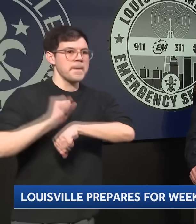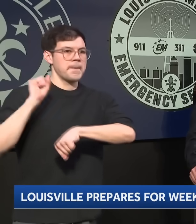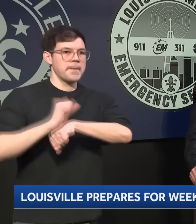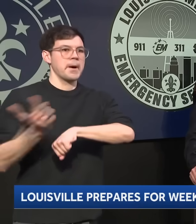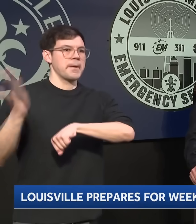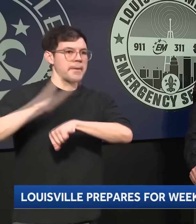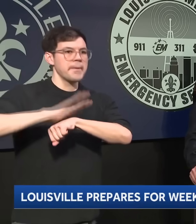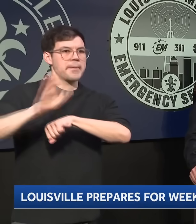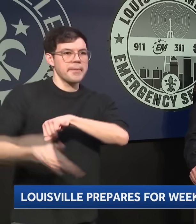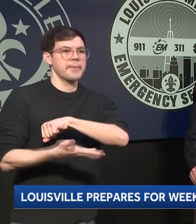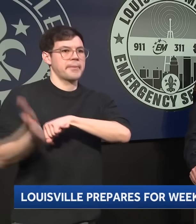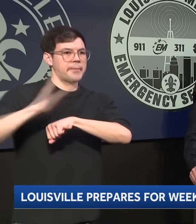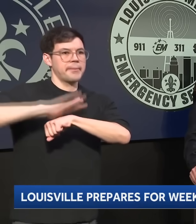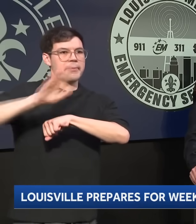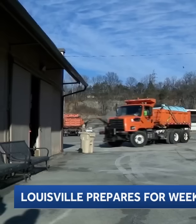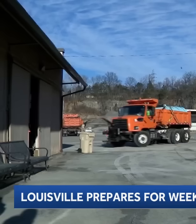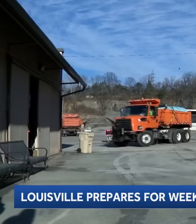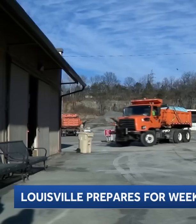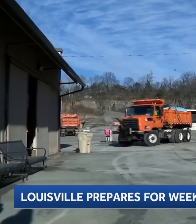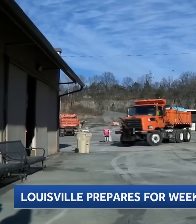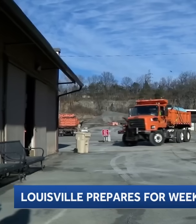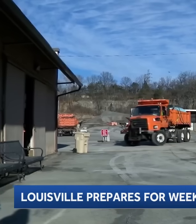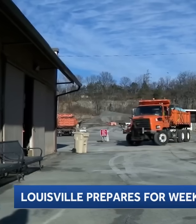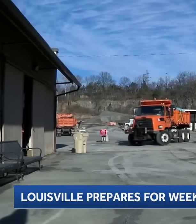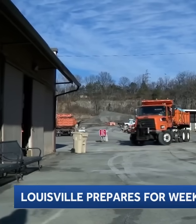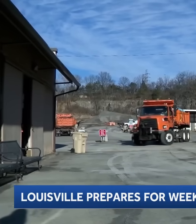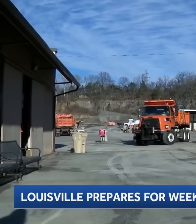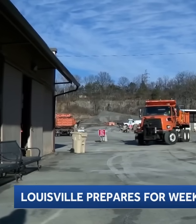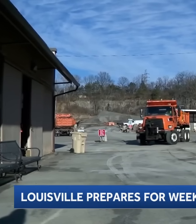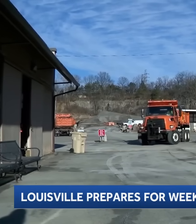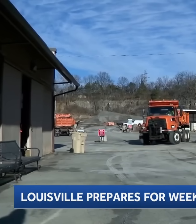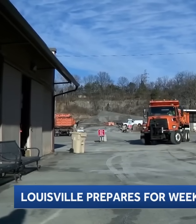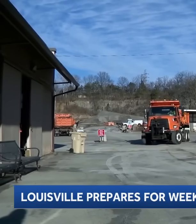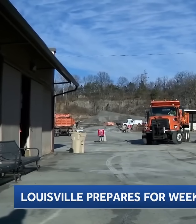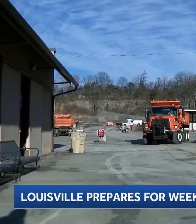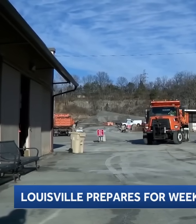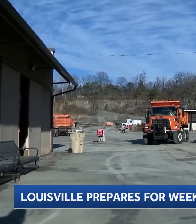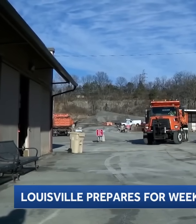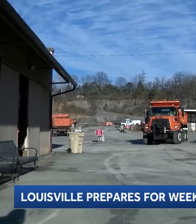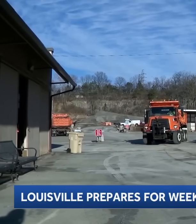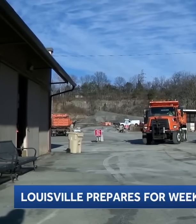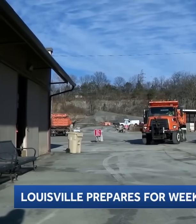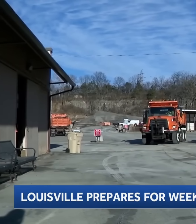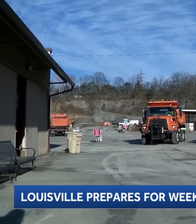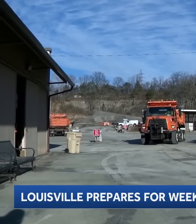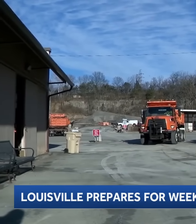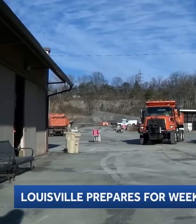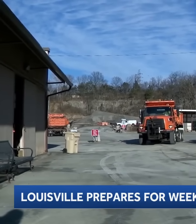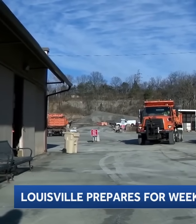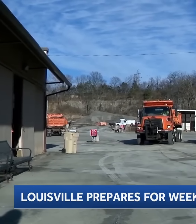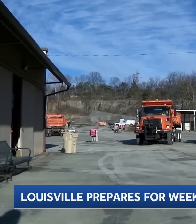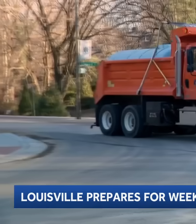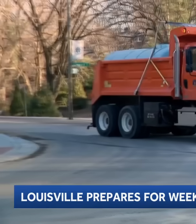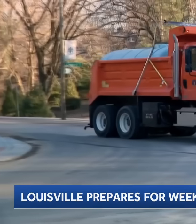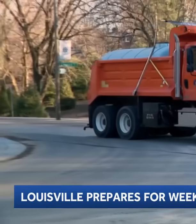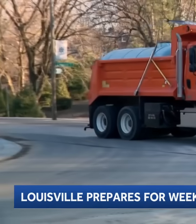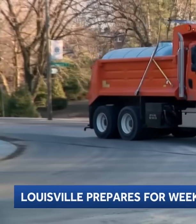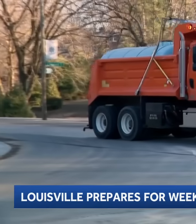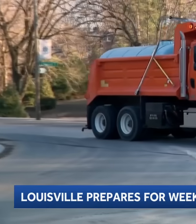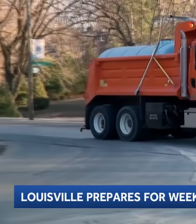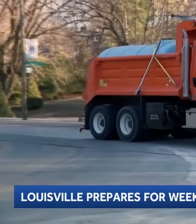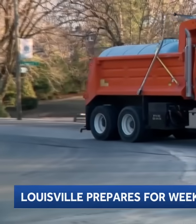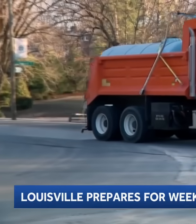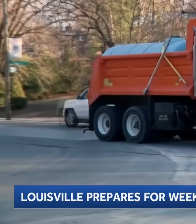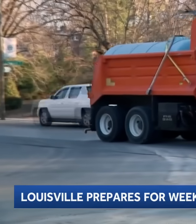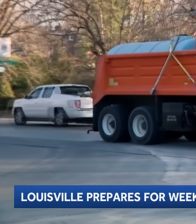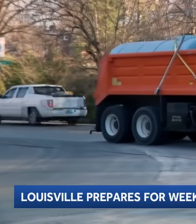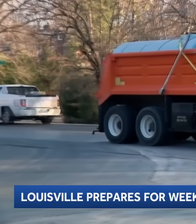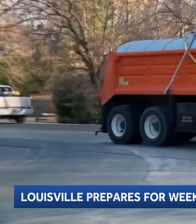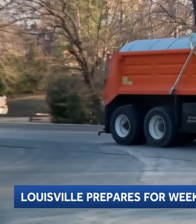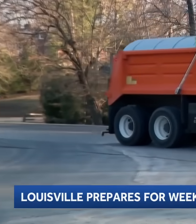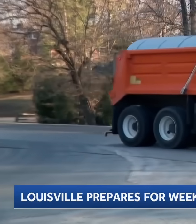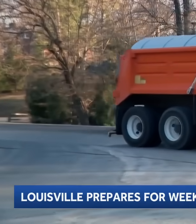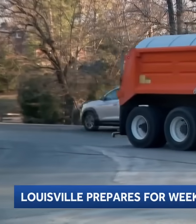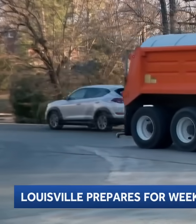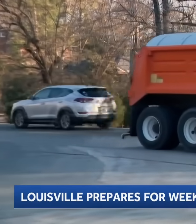OUR TEAMS ARE GOING TO BE WORKING AROUND THE CLOCK, CONTINUE TO WORK AROUND THE CLOCK, I SHOULD SAY, BECAUSE THEY HAVE BEEN FOR THE PAST 48 HOURS.